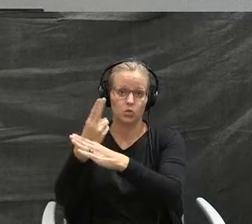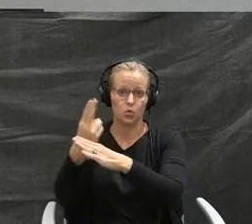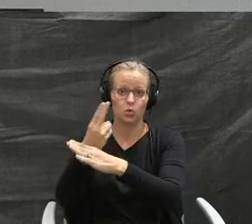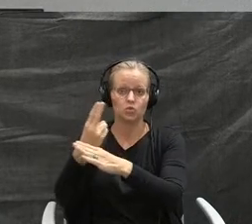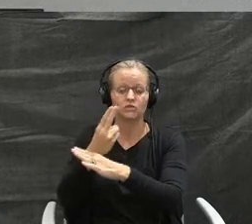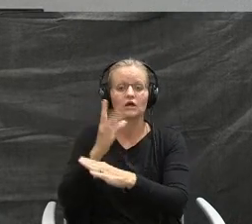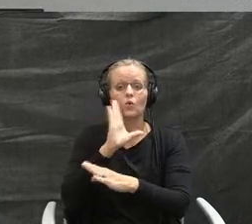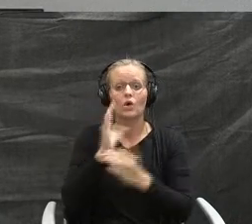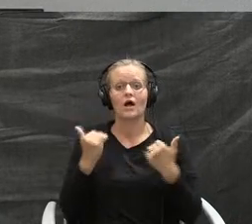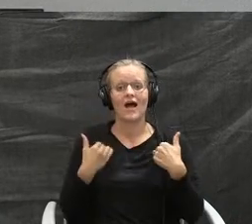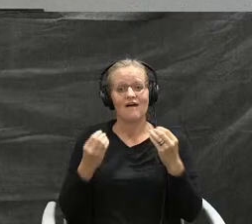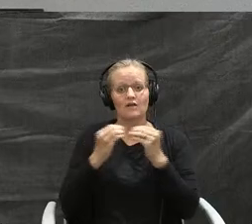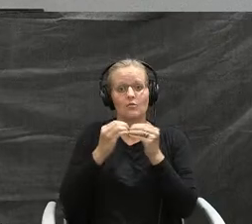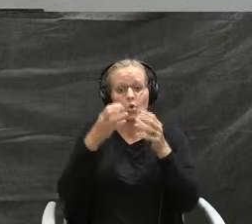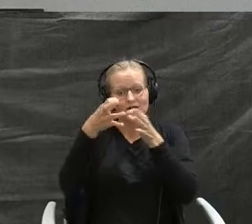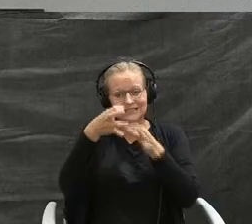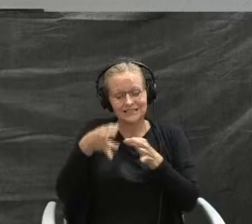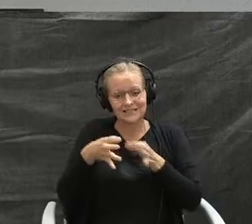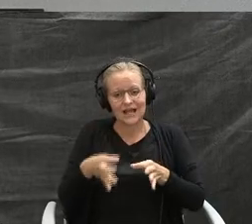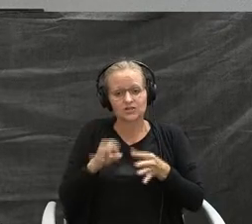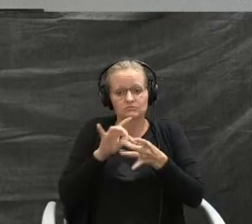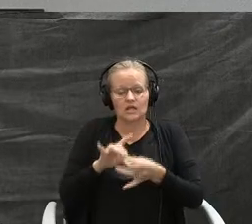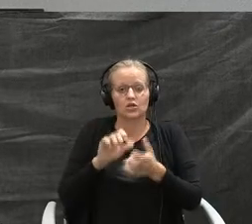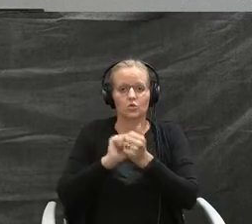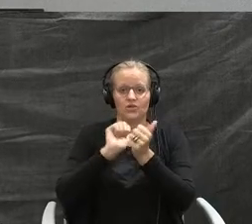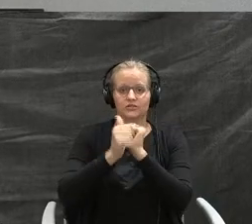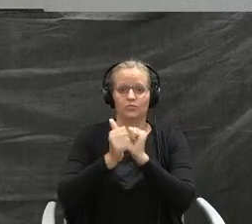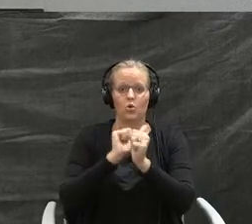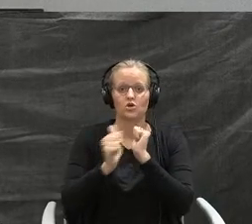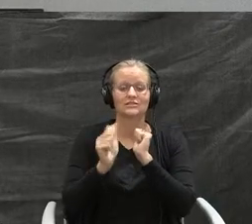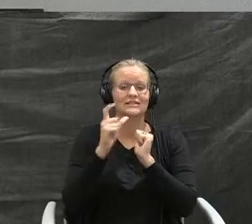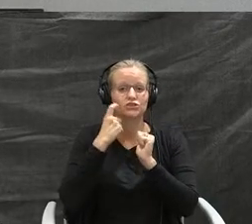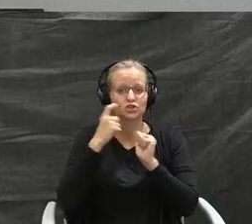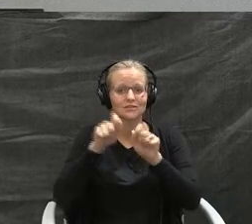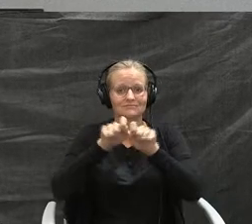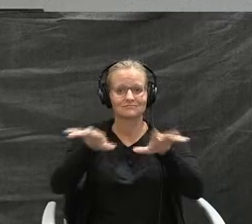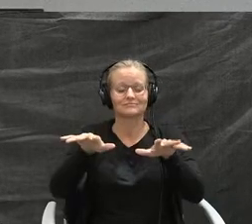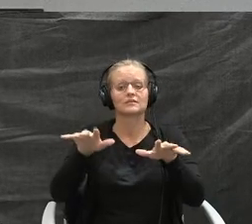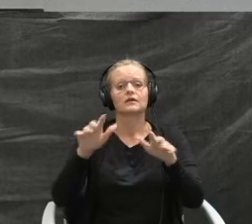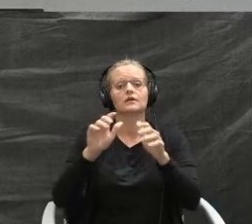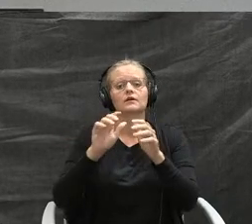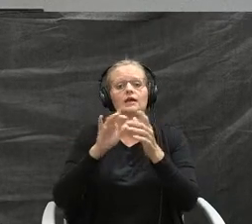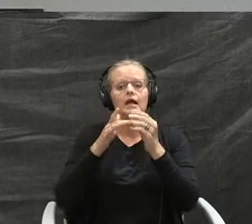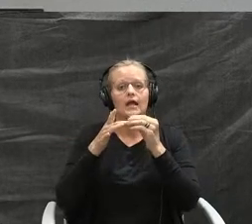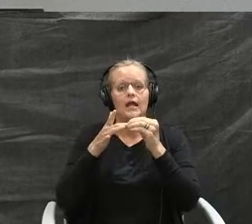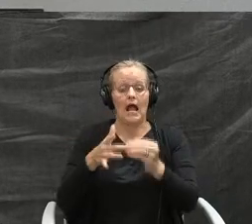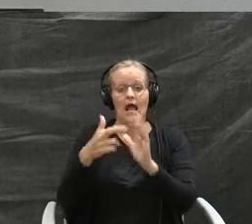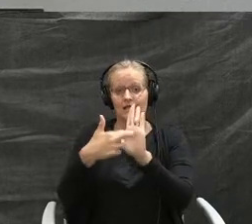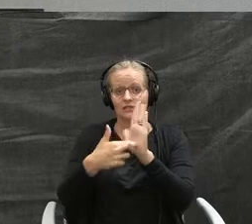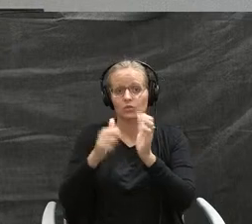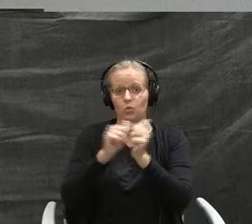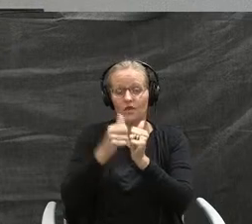the high school athletics and will get more out on the middle school athletics which will probably mirror what we're going